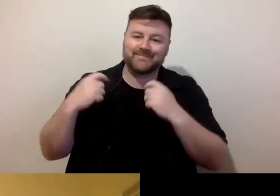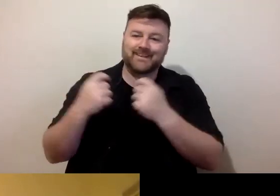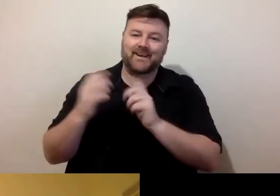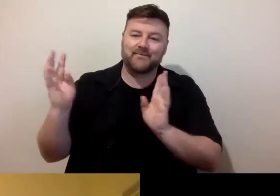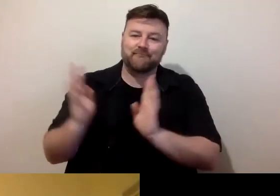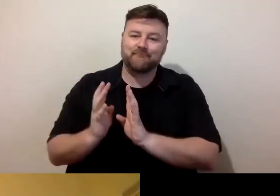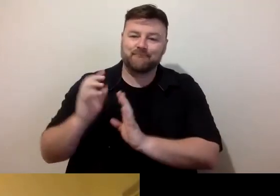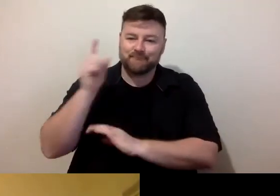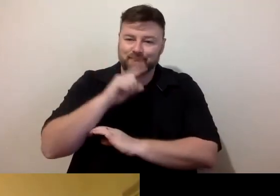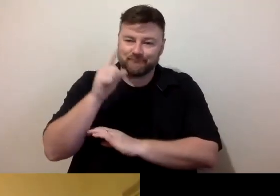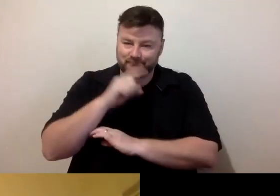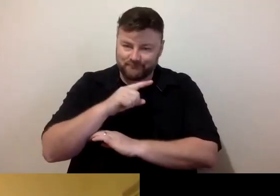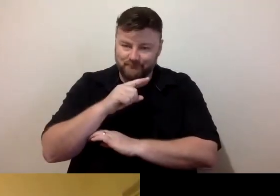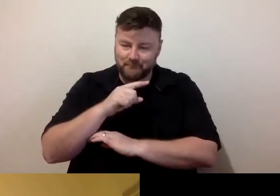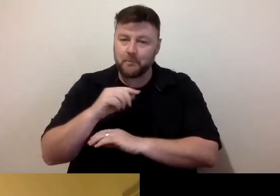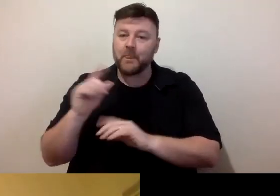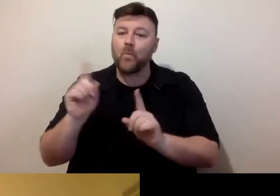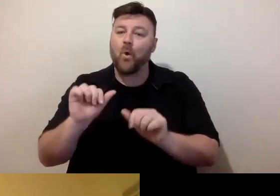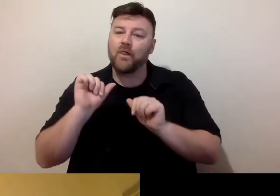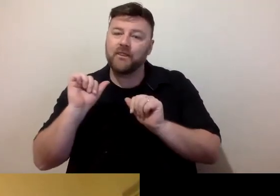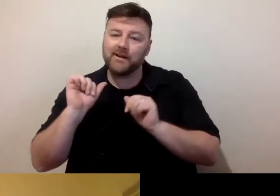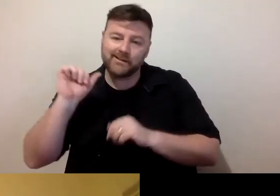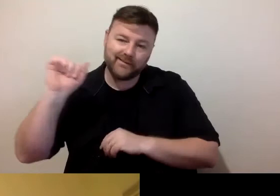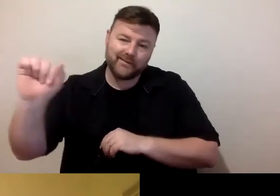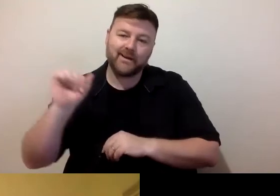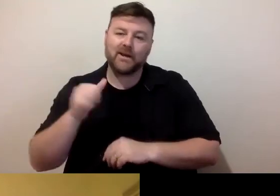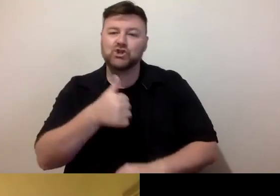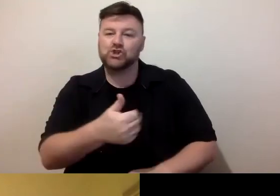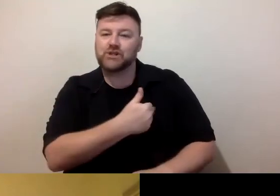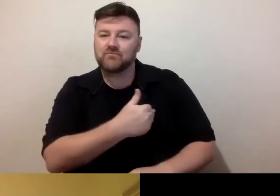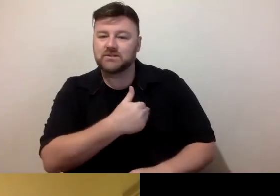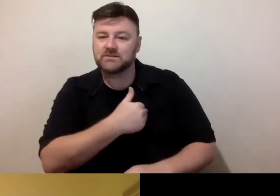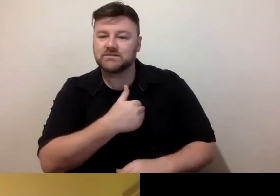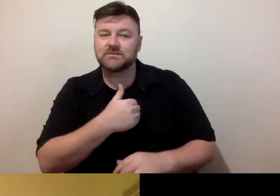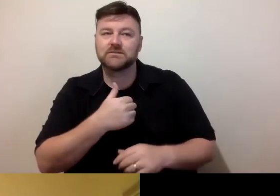about the generosity and the - the generosity of being there for each